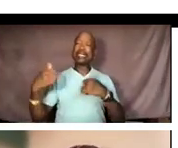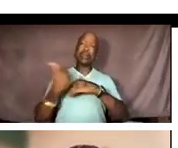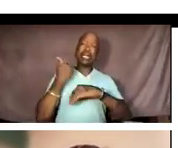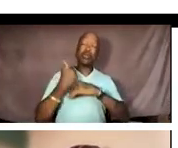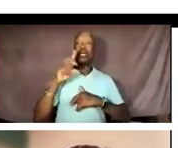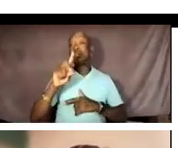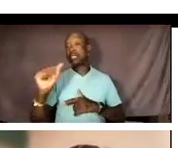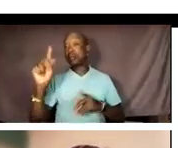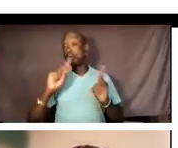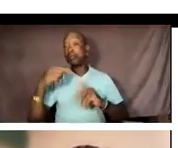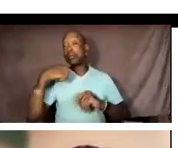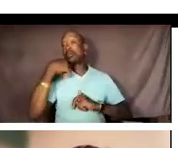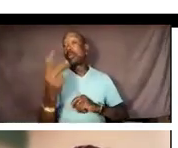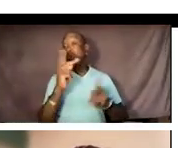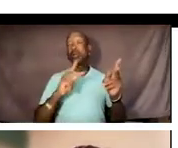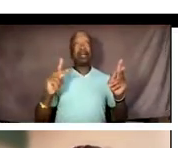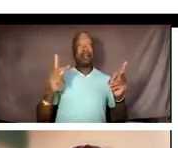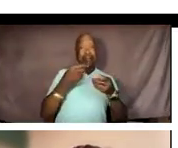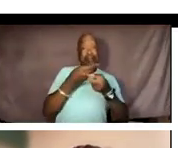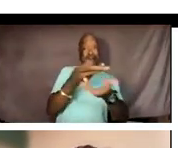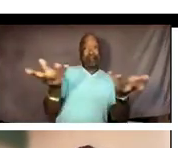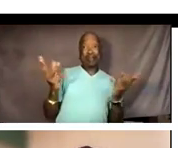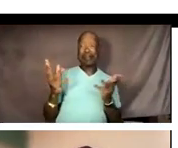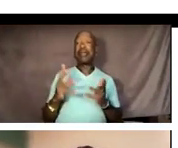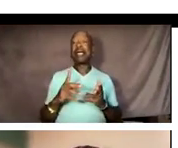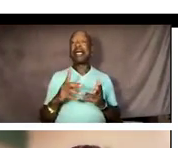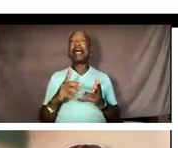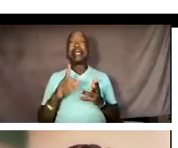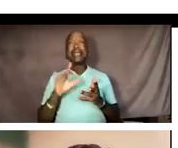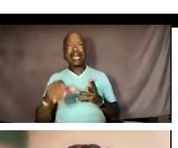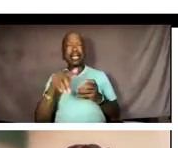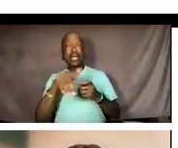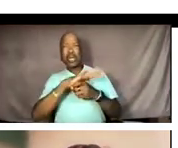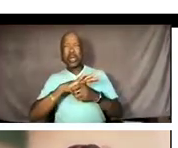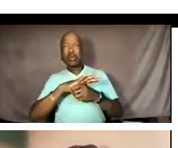that they were making Covid denialism their Covid denialism was making things so much worse for